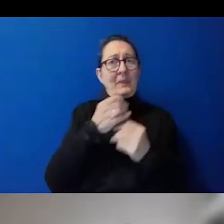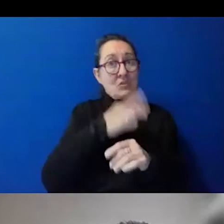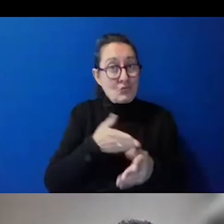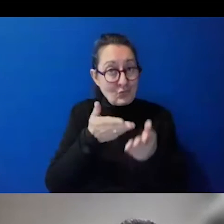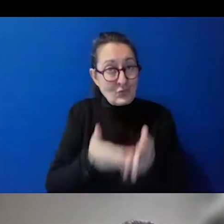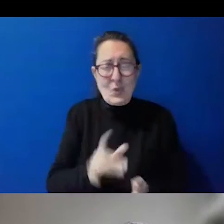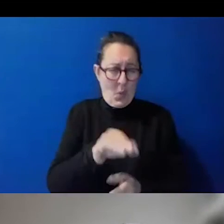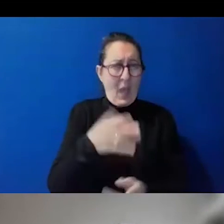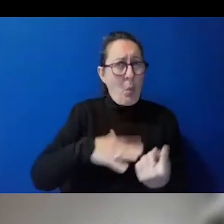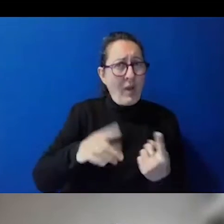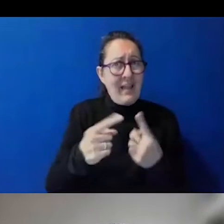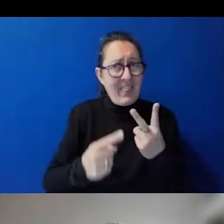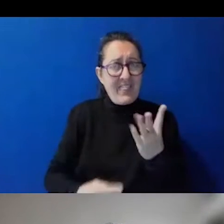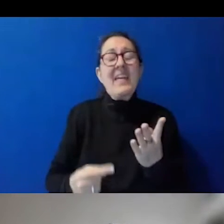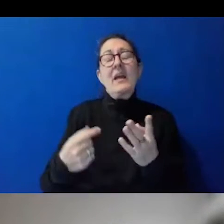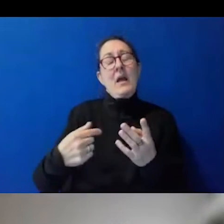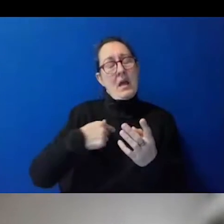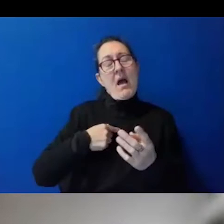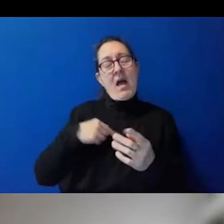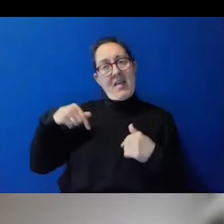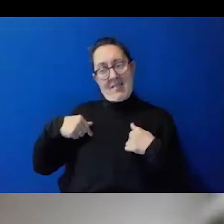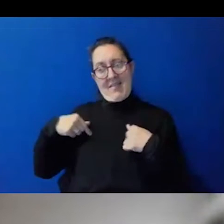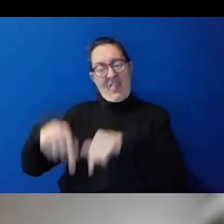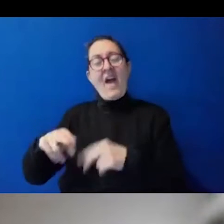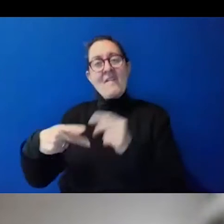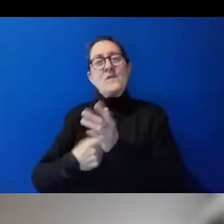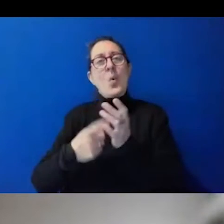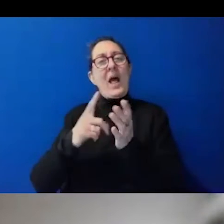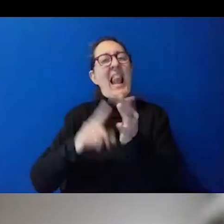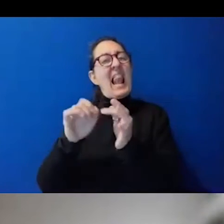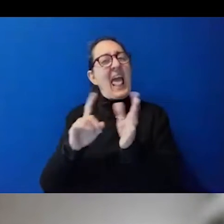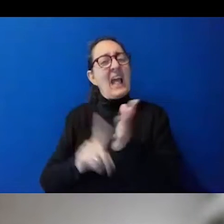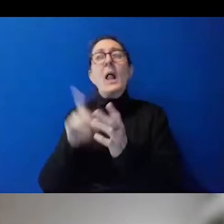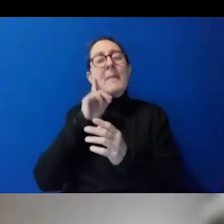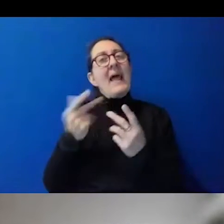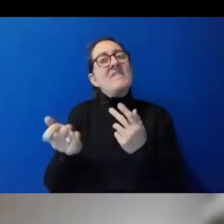whatever need that help they need and we we have that support in the children's court because of